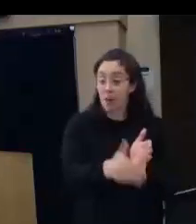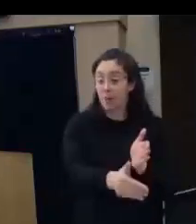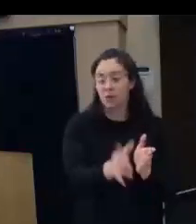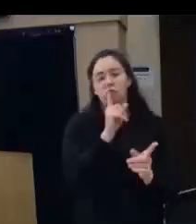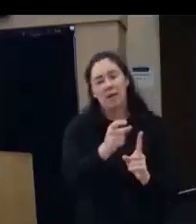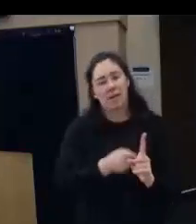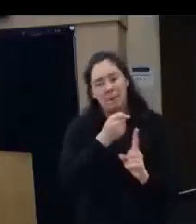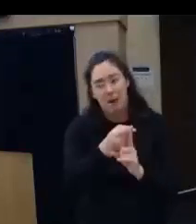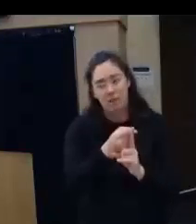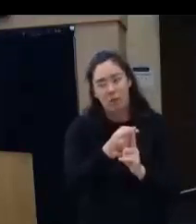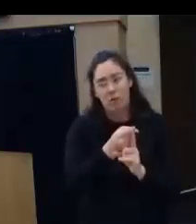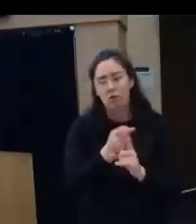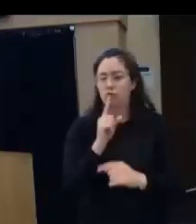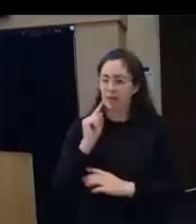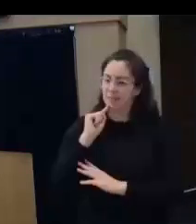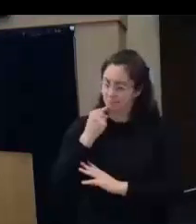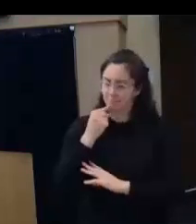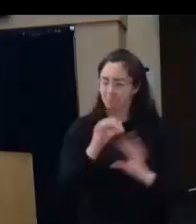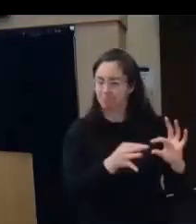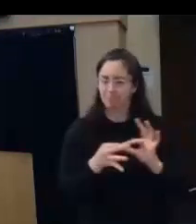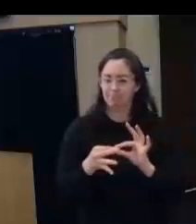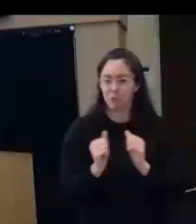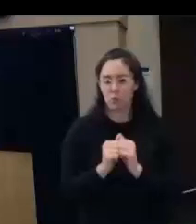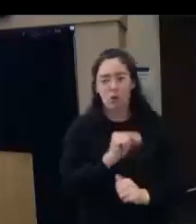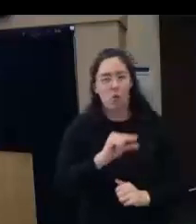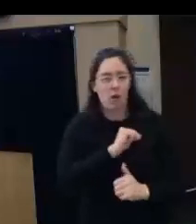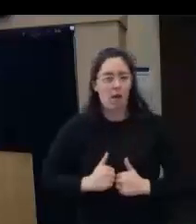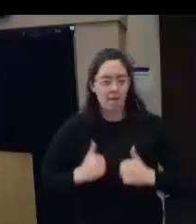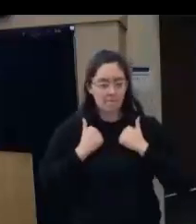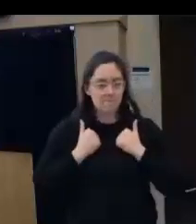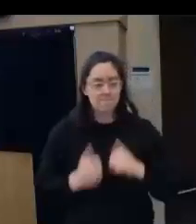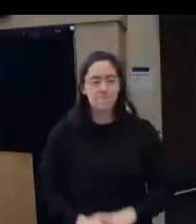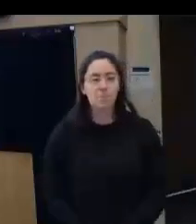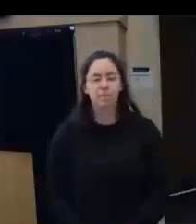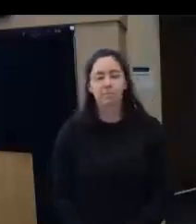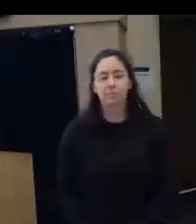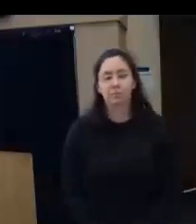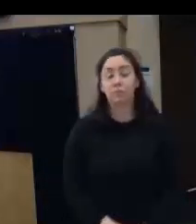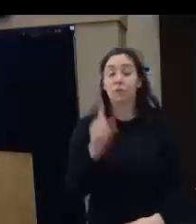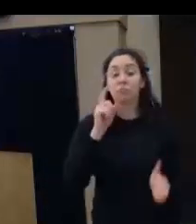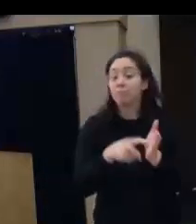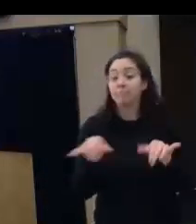really quite significantly correlated with quality of life and we detected the same pattern when we